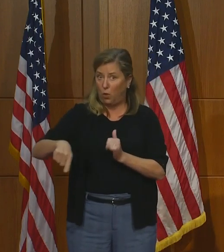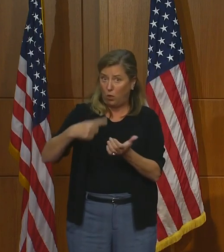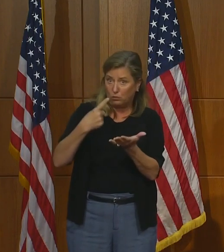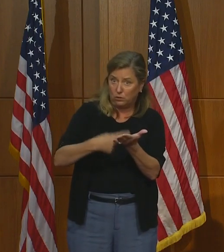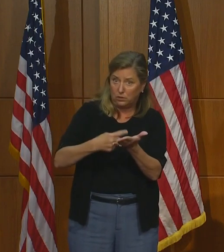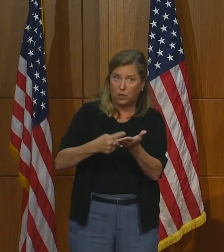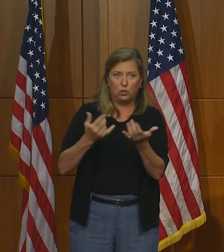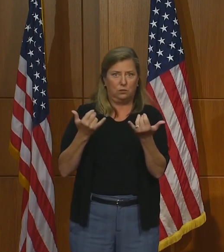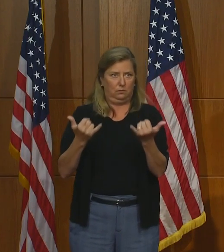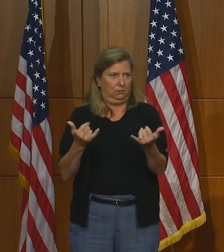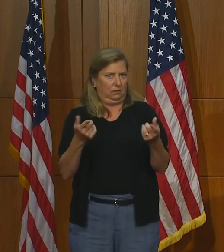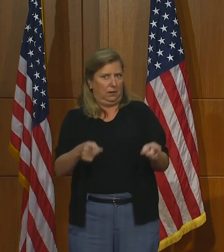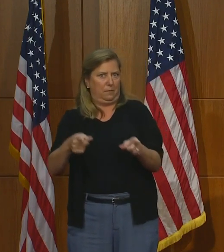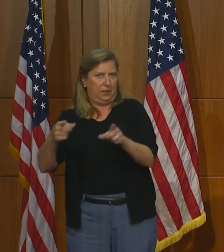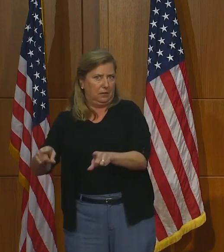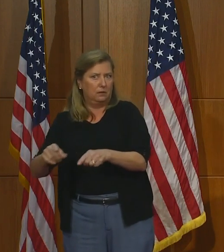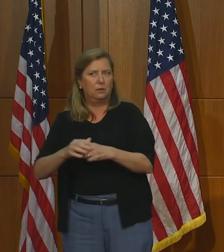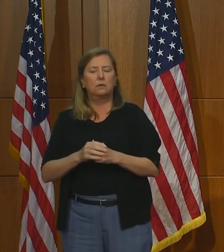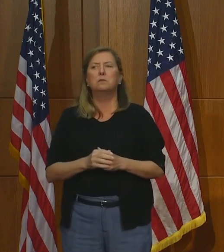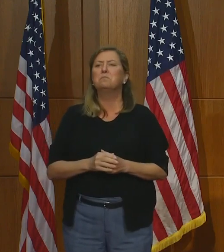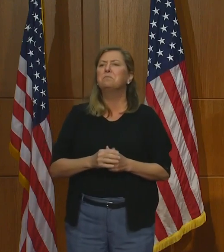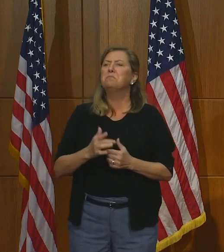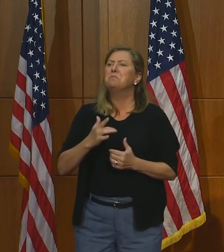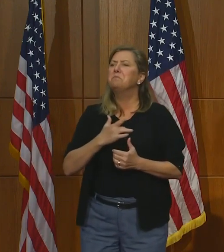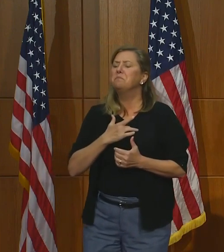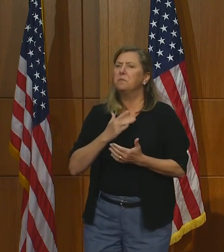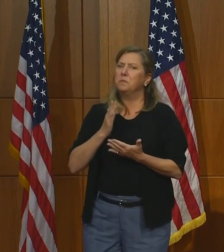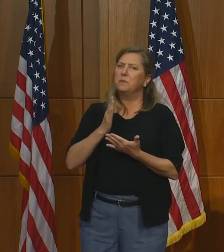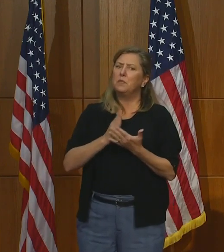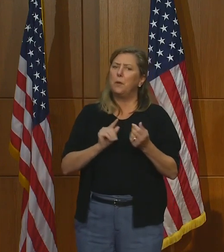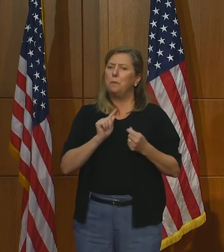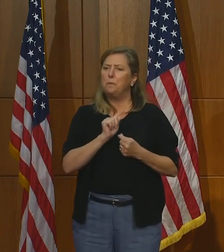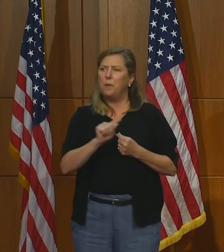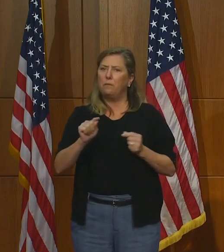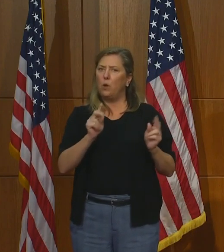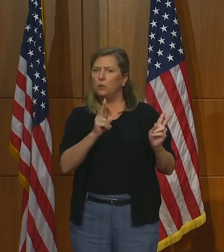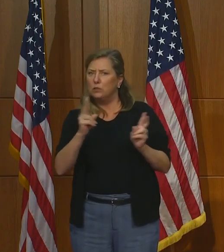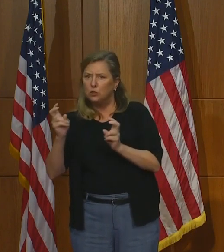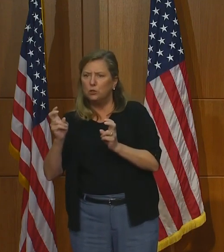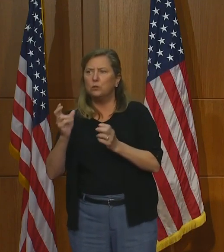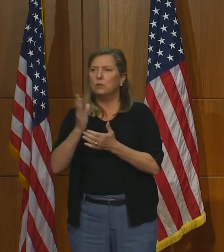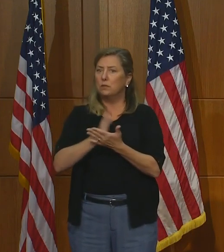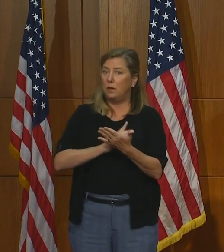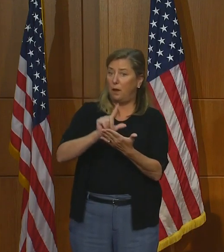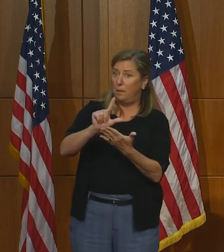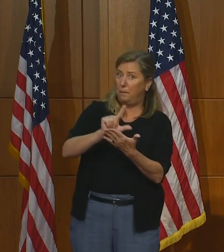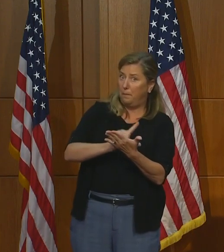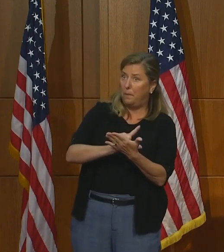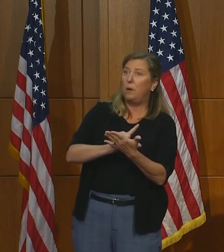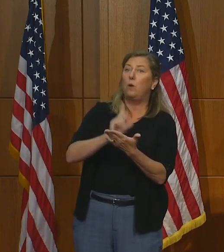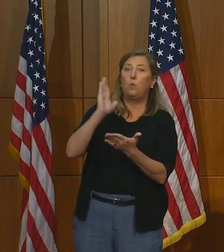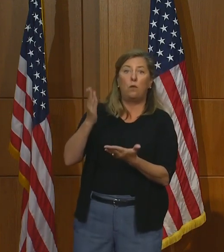INTO ACTION AND SO. SO WE'RE HAVING THOSE DISCUSSIONS AND I